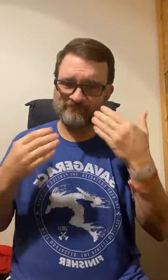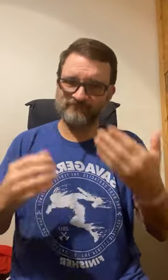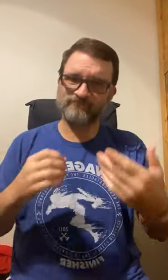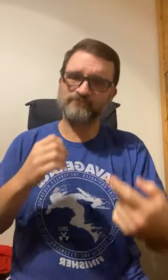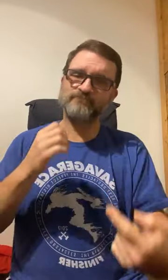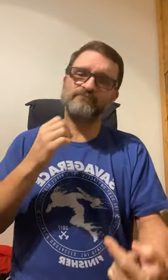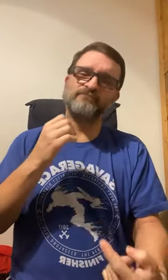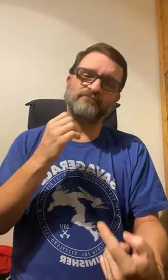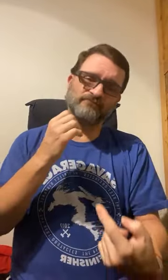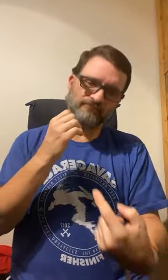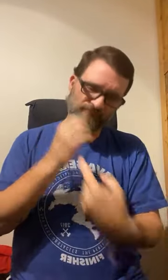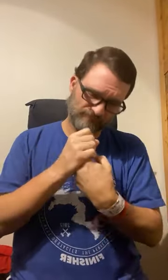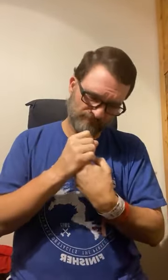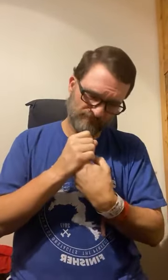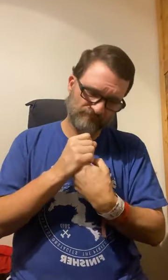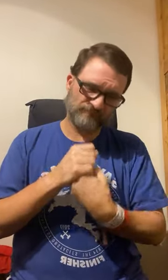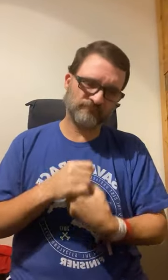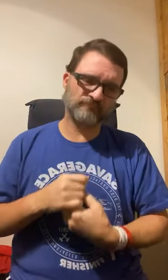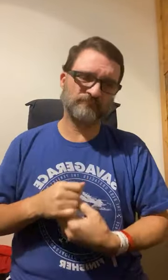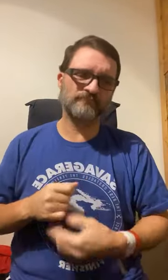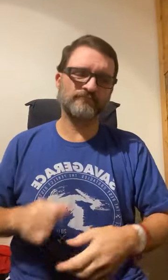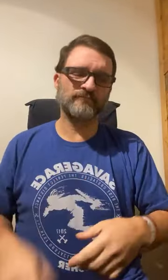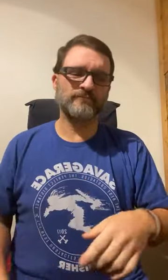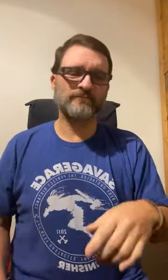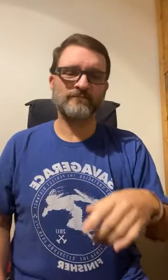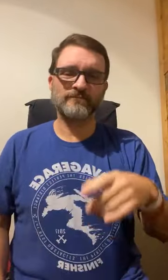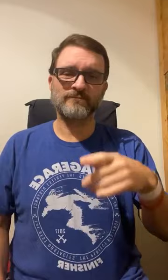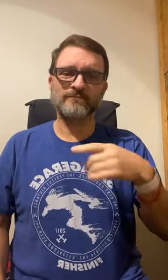So they went ahead with inserting medicine up my rectum.